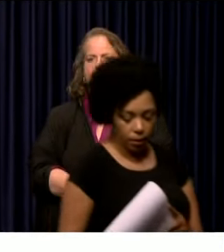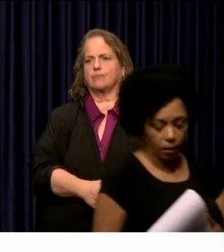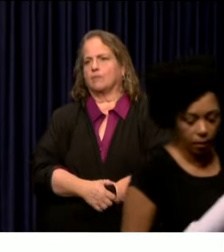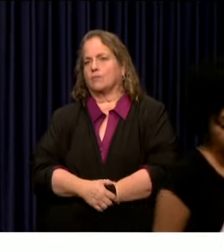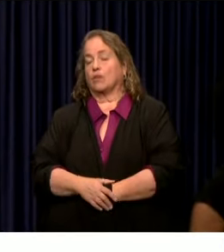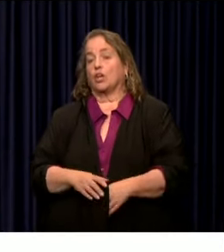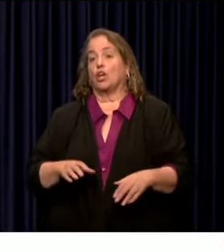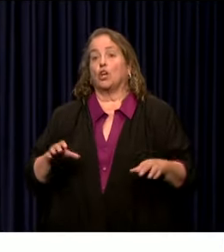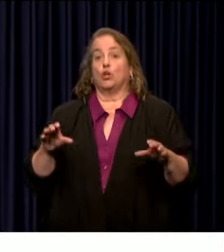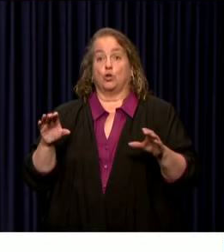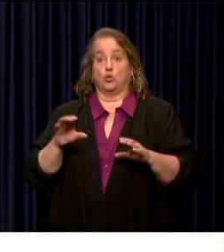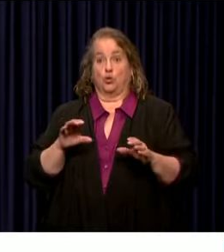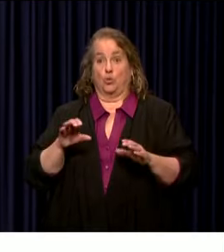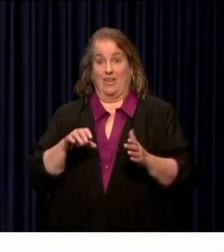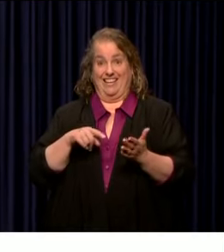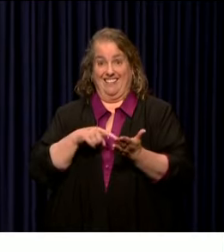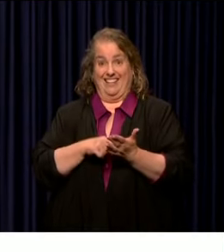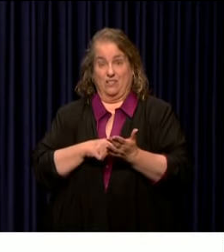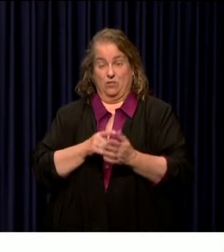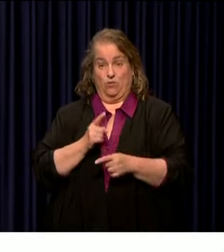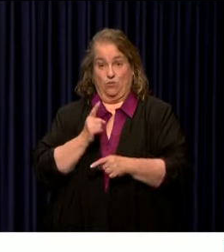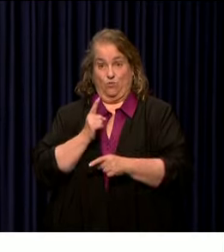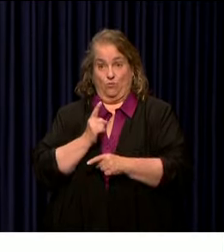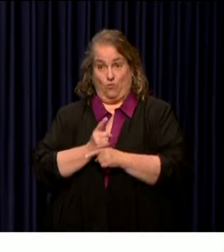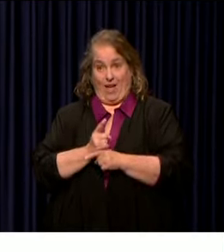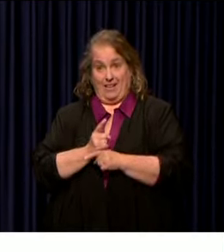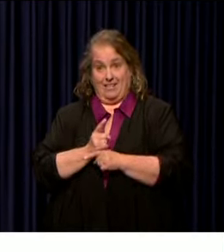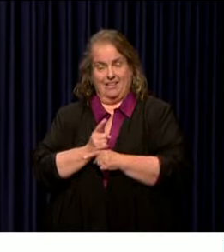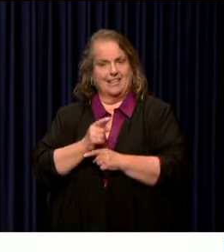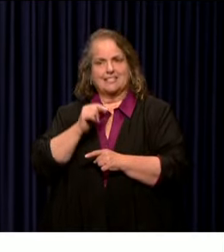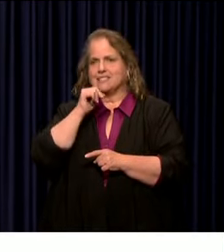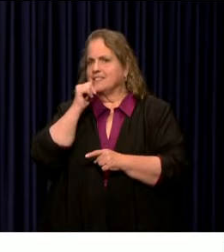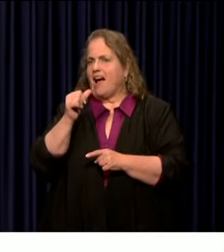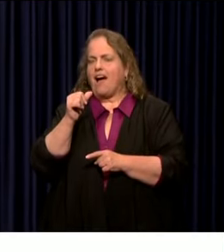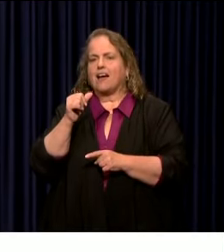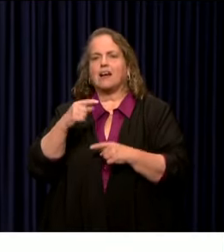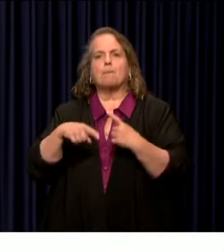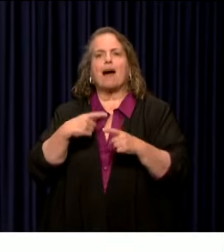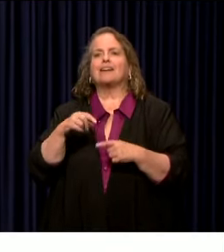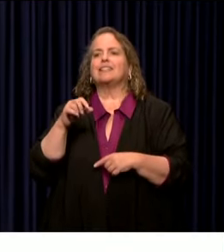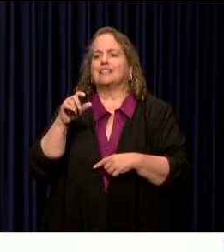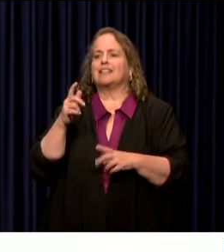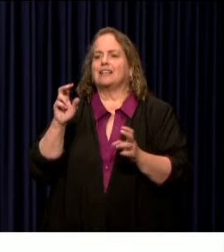WESTERN STATE HOSPITAL IS THE SAME AS YESTERDAY.